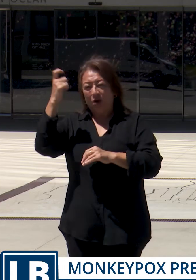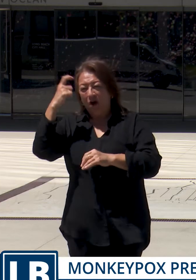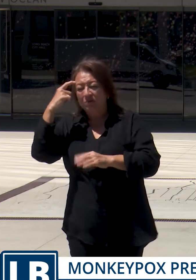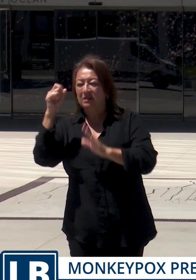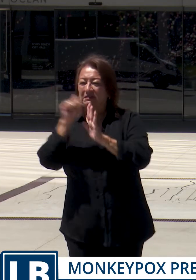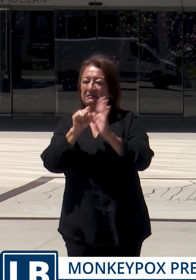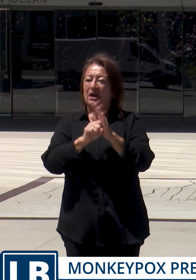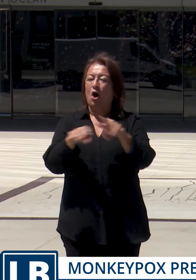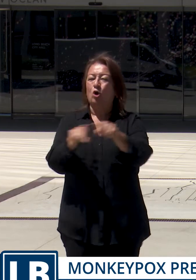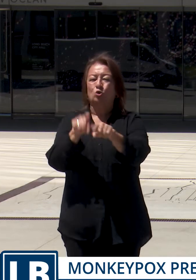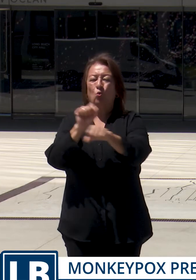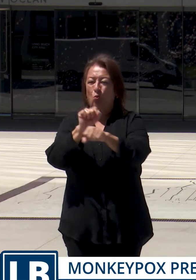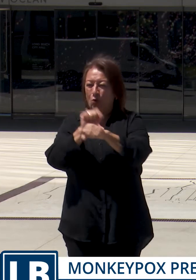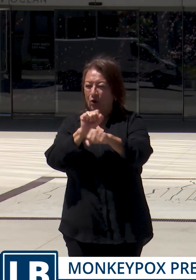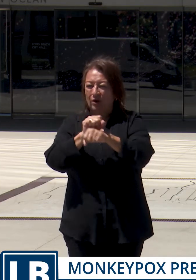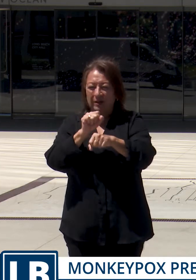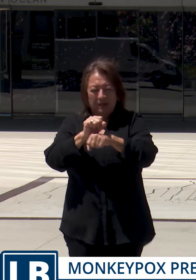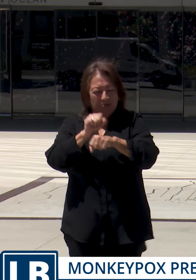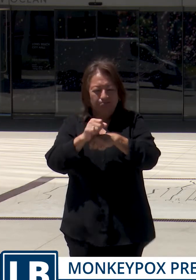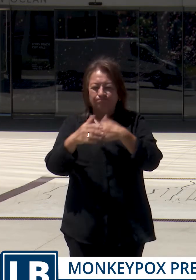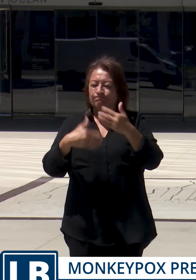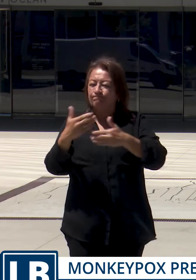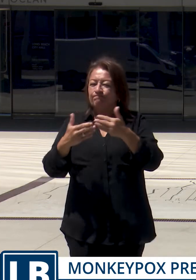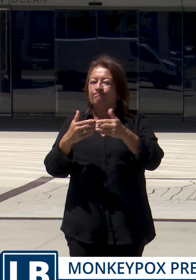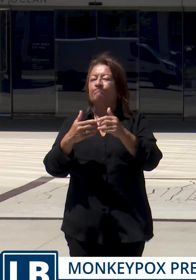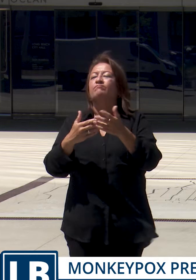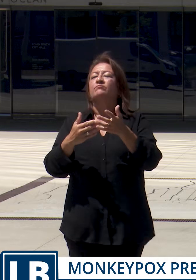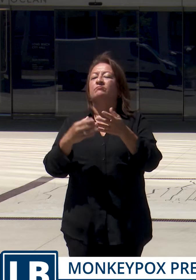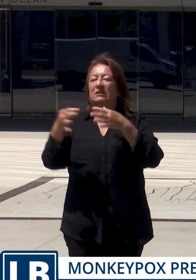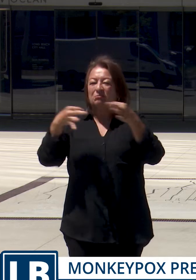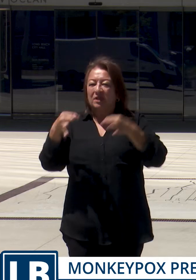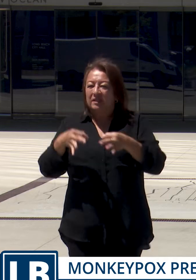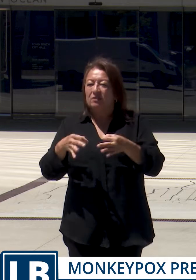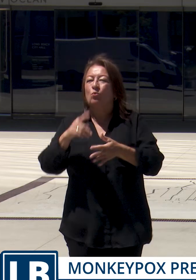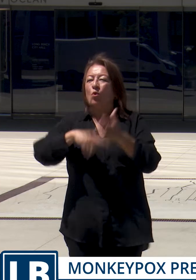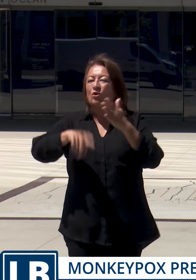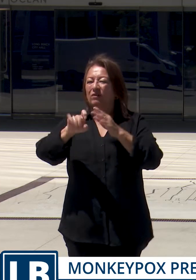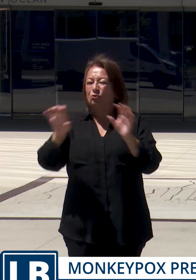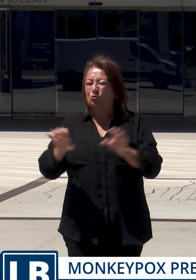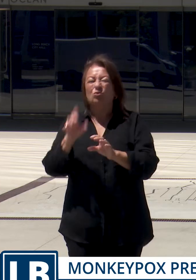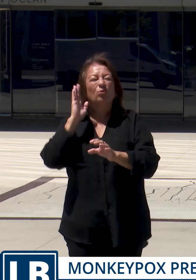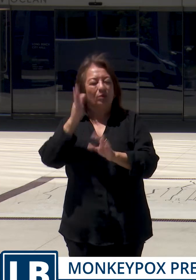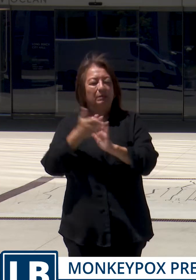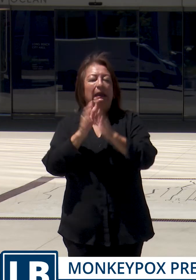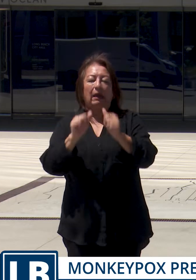also working to streamline what you have to do so we will be able to treat people who need it